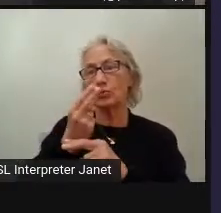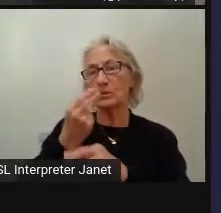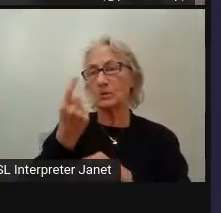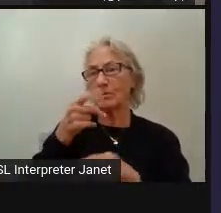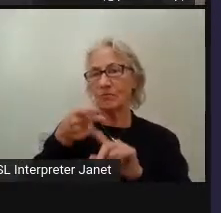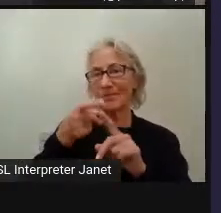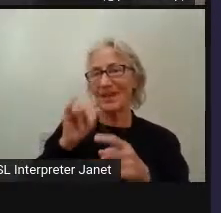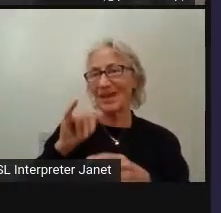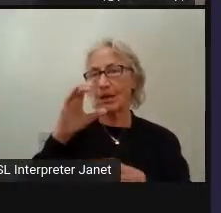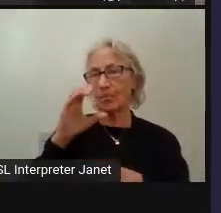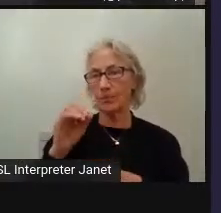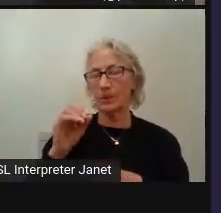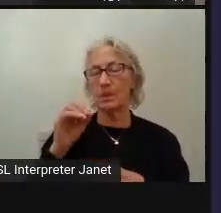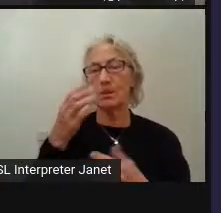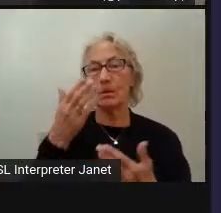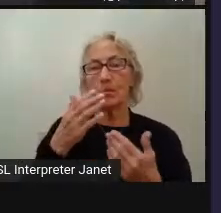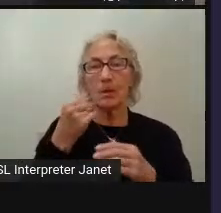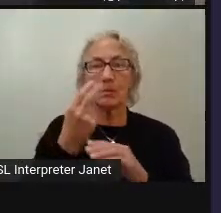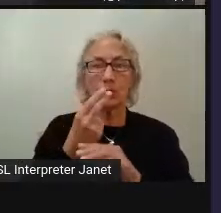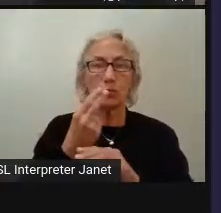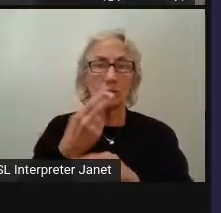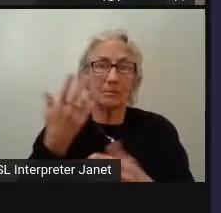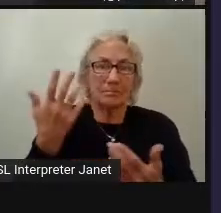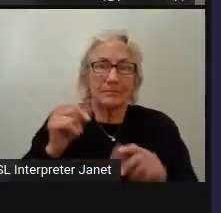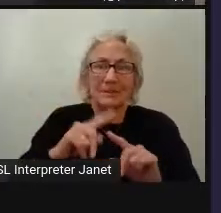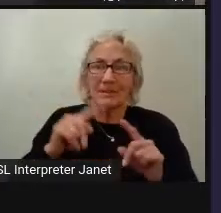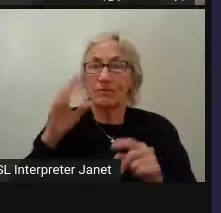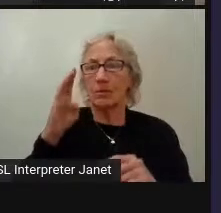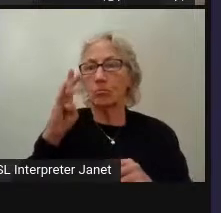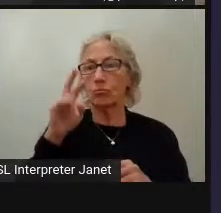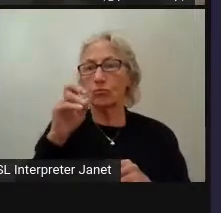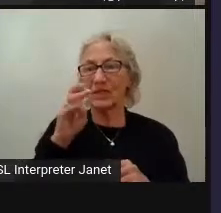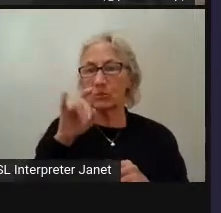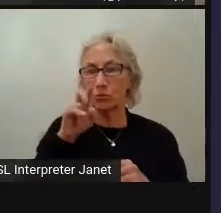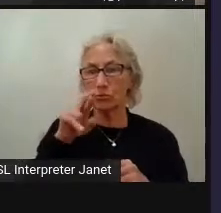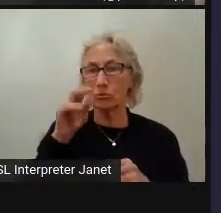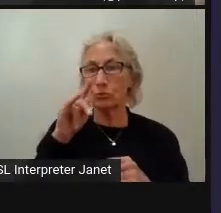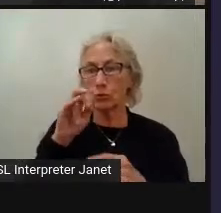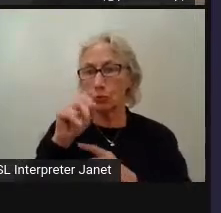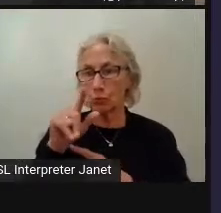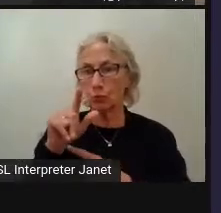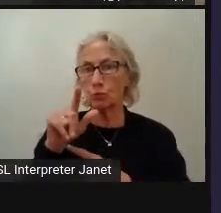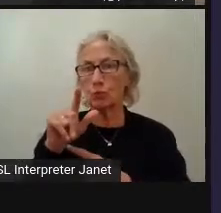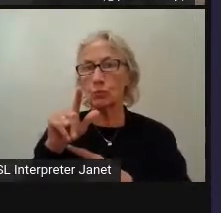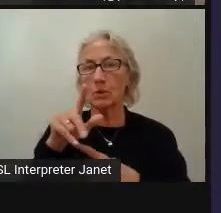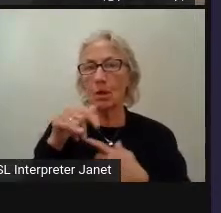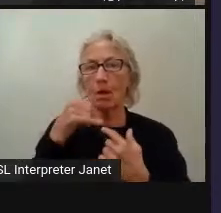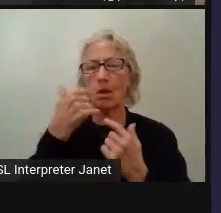At sight on our block because we used something from the company. And probably